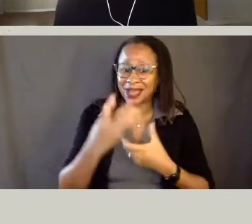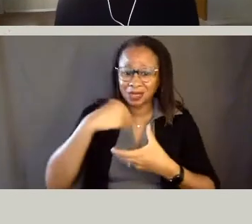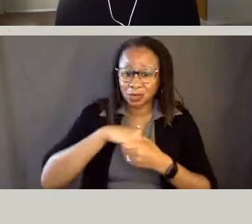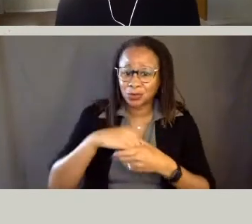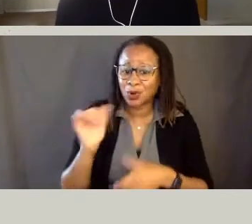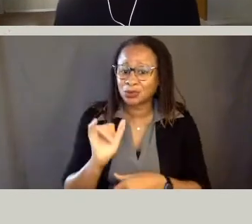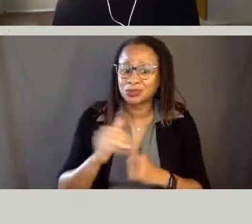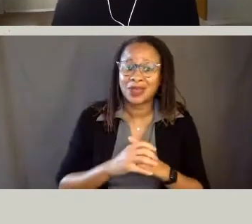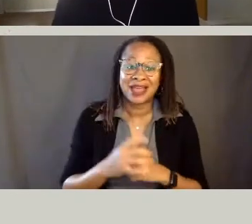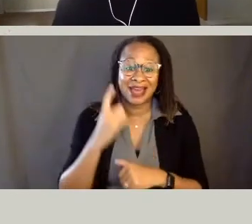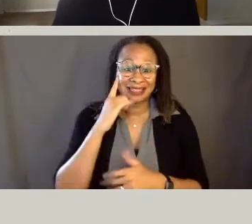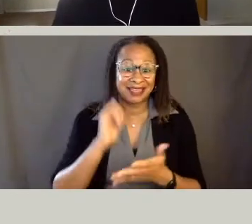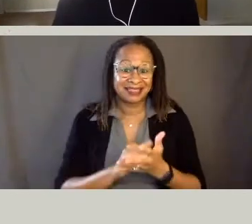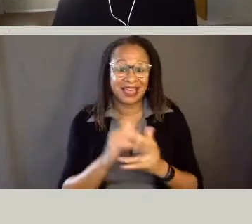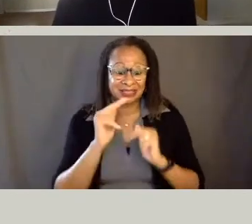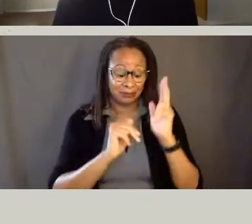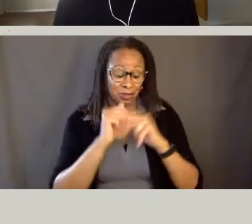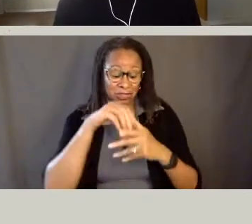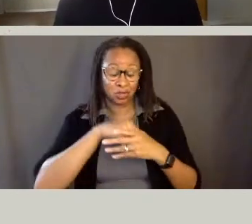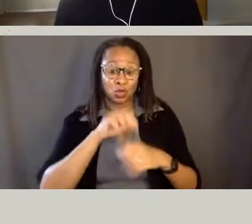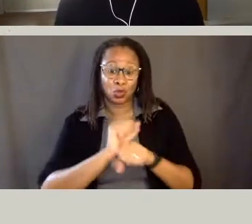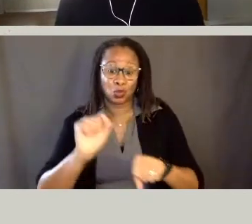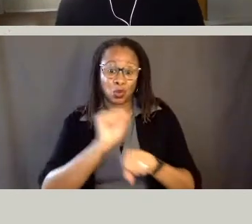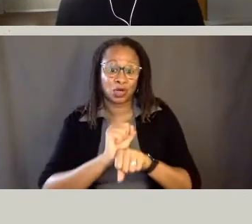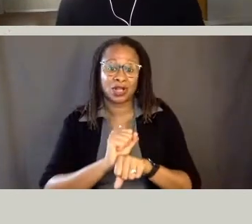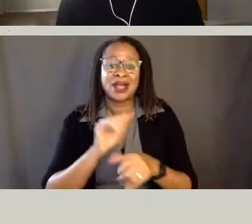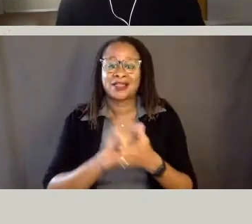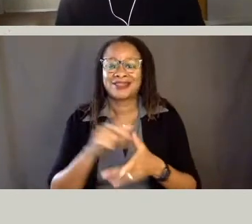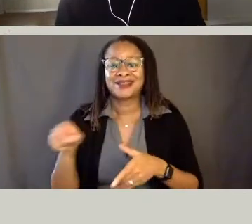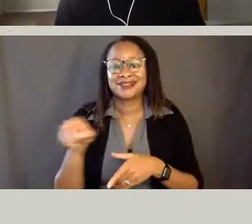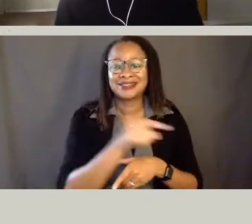So I think that's like built into the work that these organizations do.